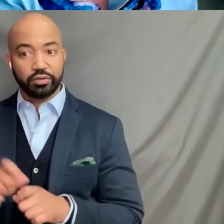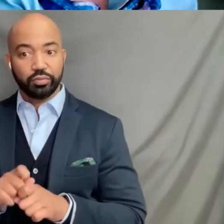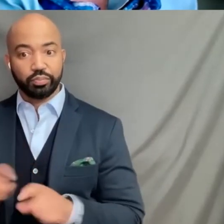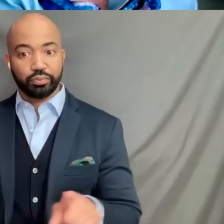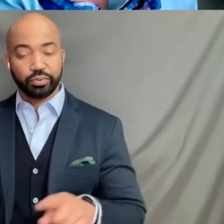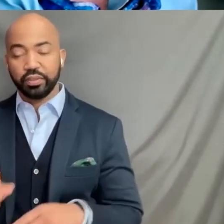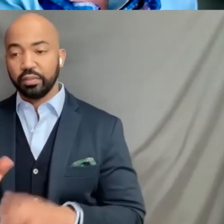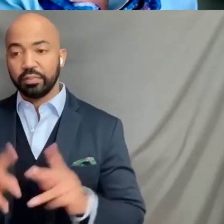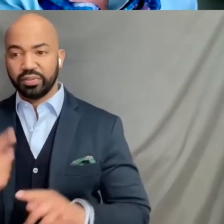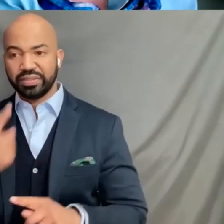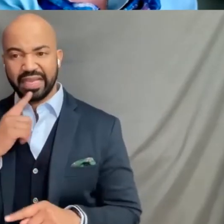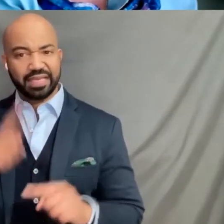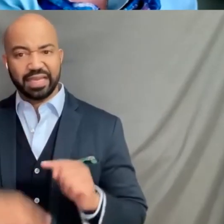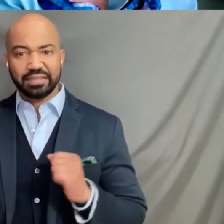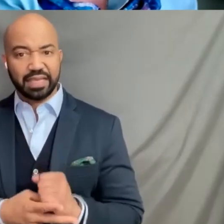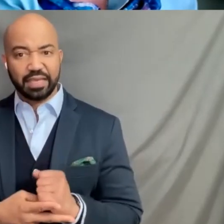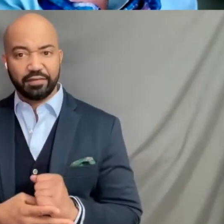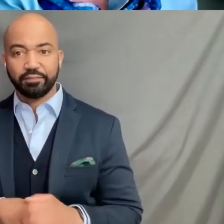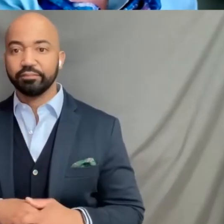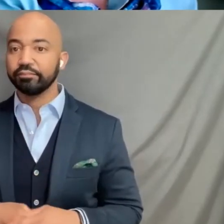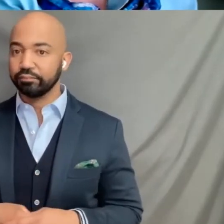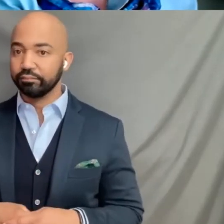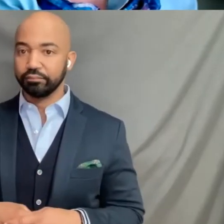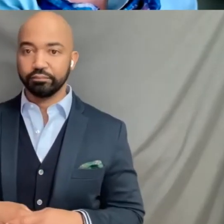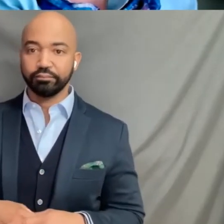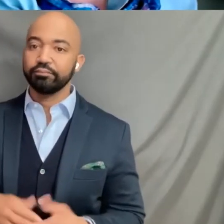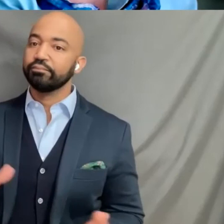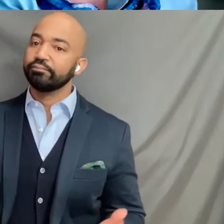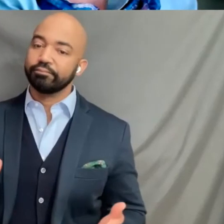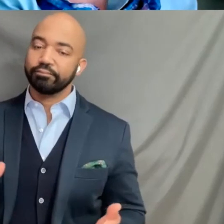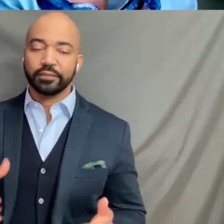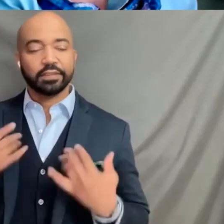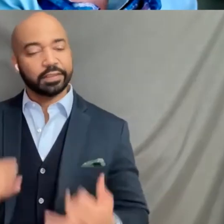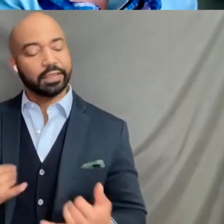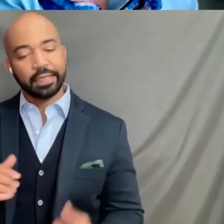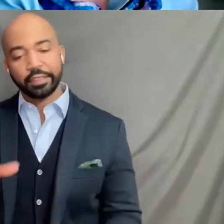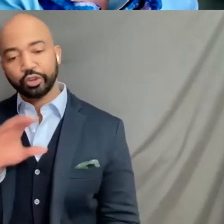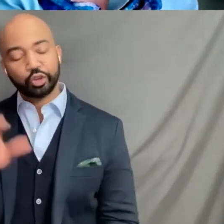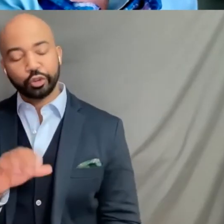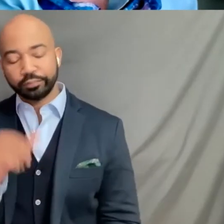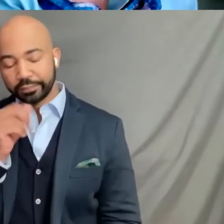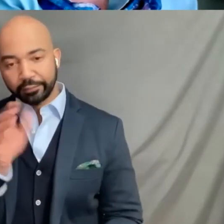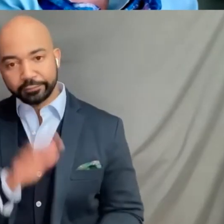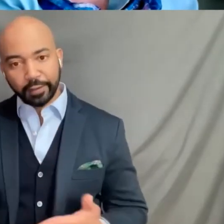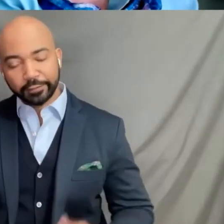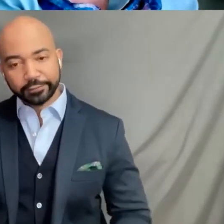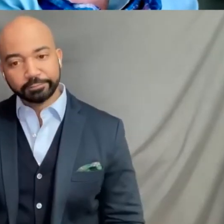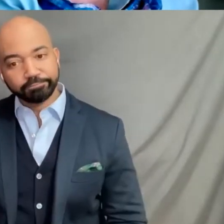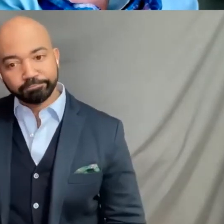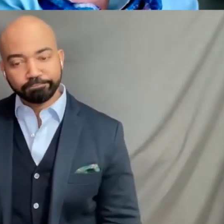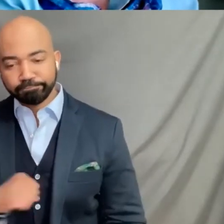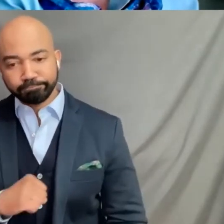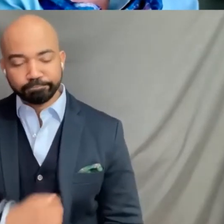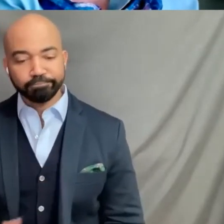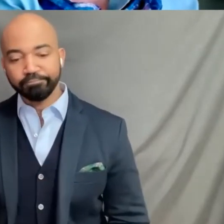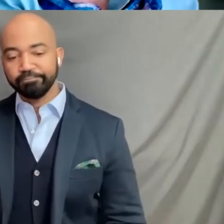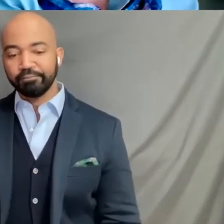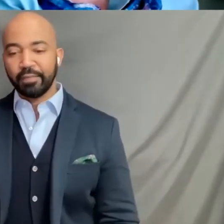they can't save it. Well Zoom has not been friendly with us today. So yes we definitely have the chat saved